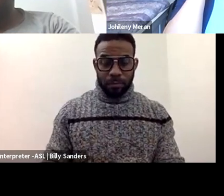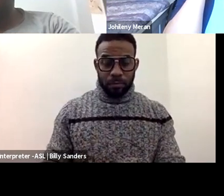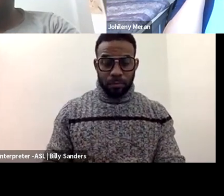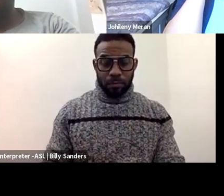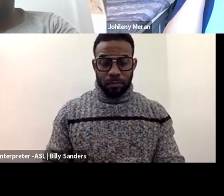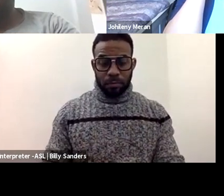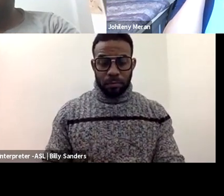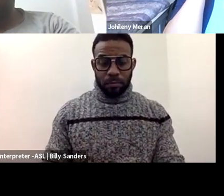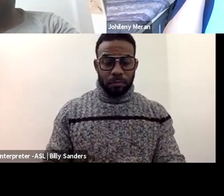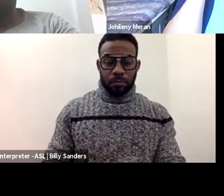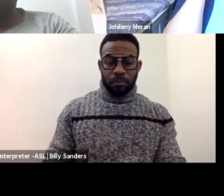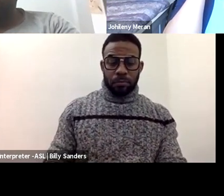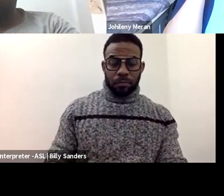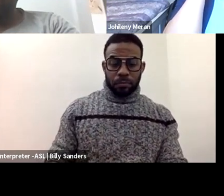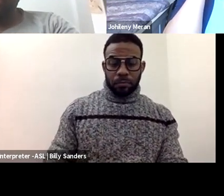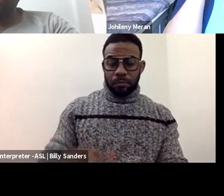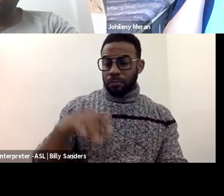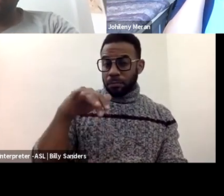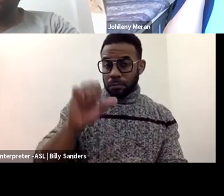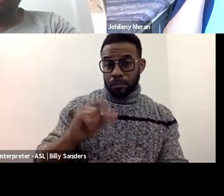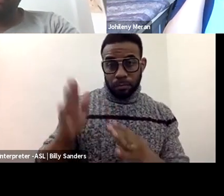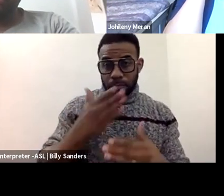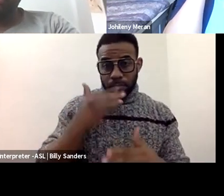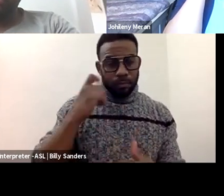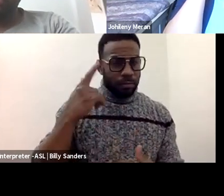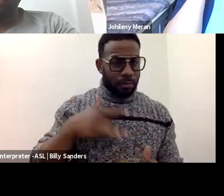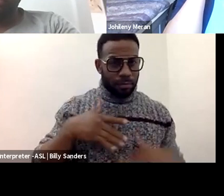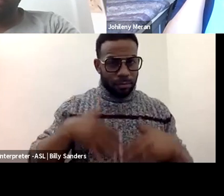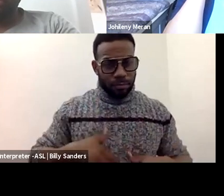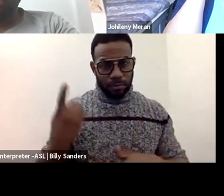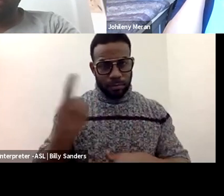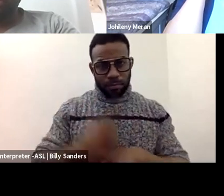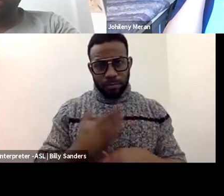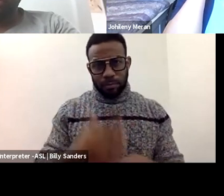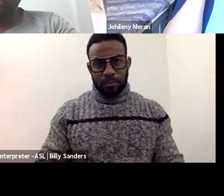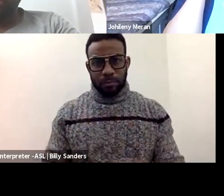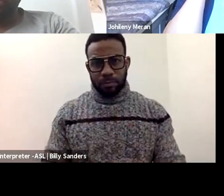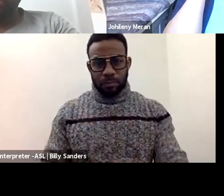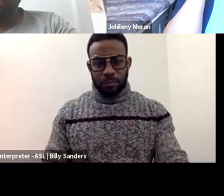party and like I will feel better because I am like this day. If your body is telling